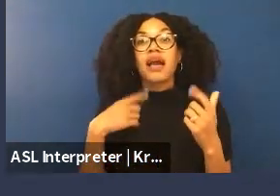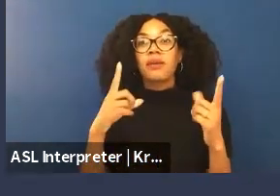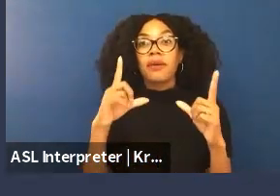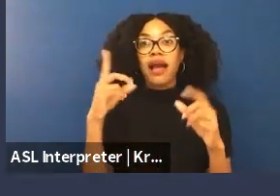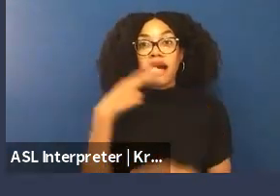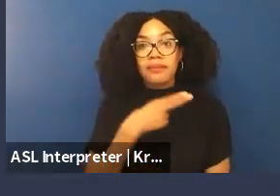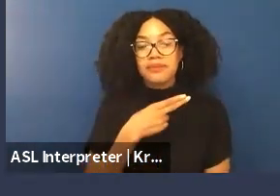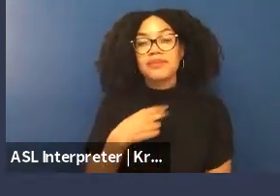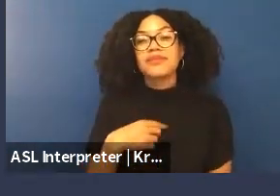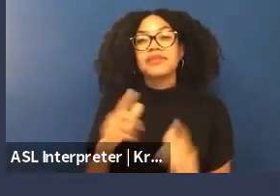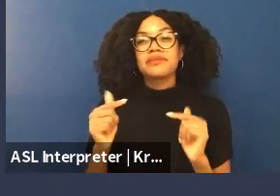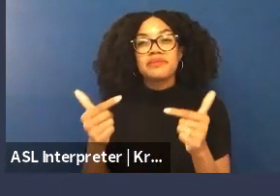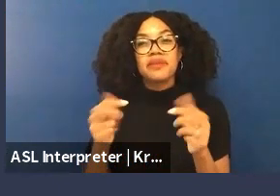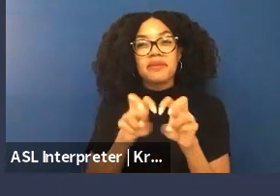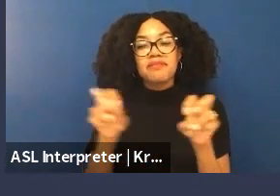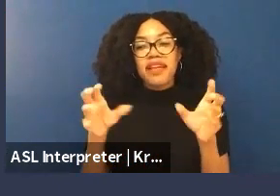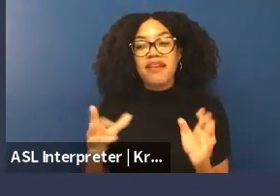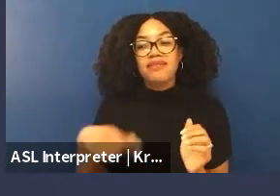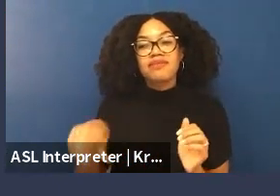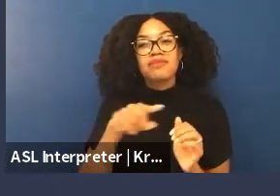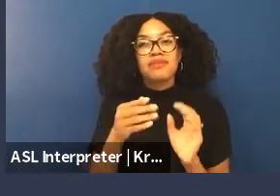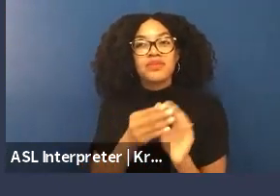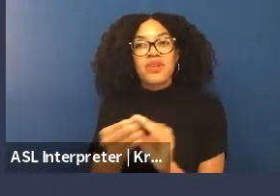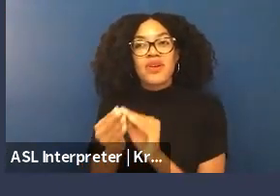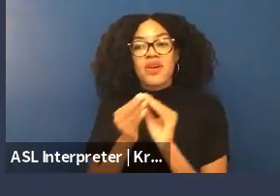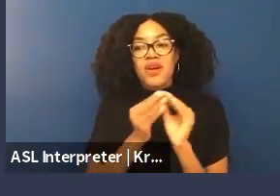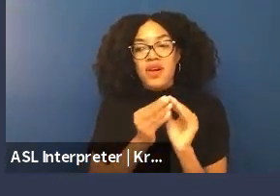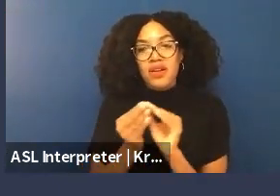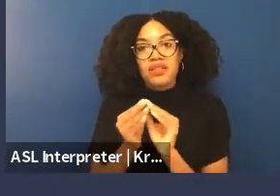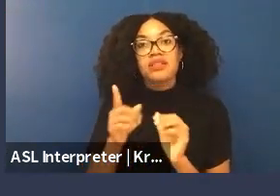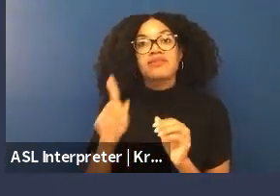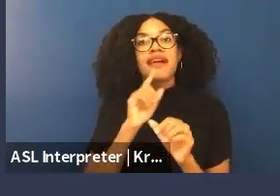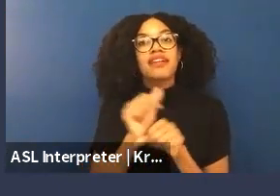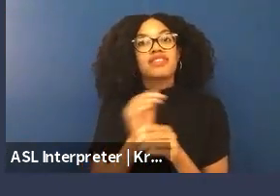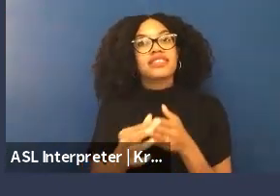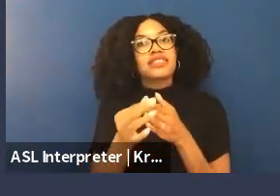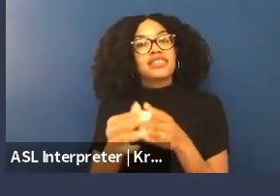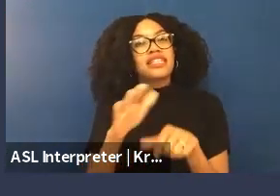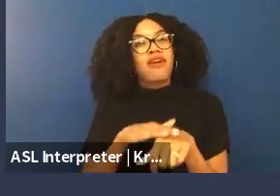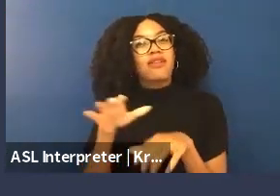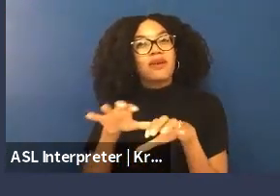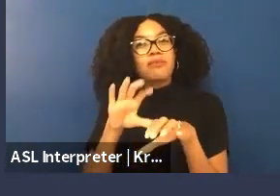our panel of experts, so those who are leading on the periphery and in these third spaces.